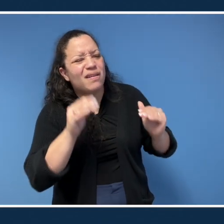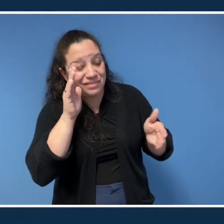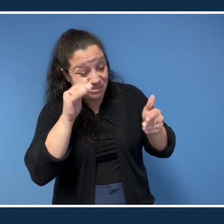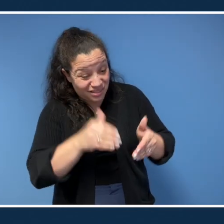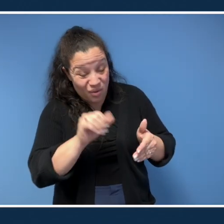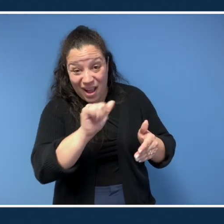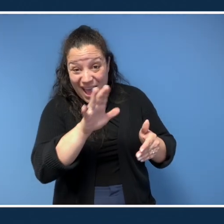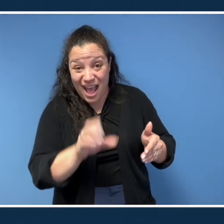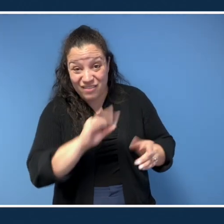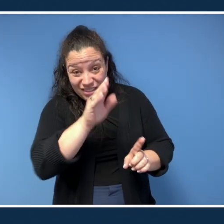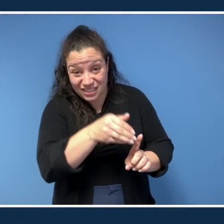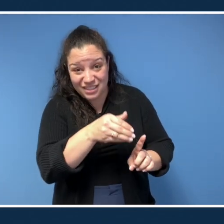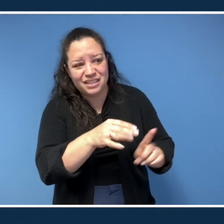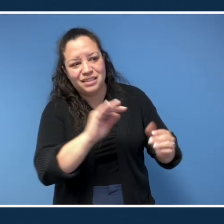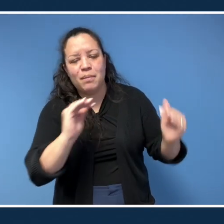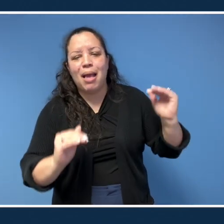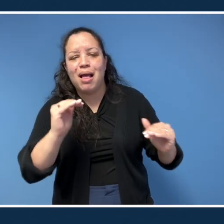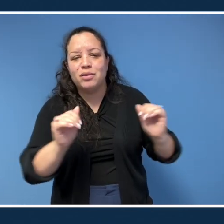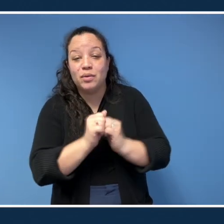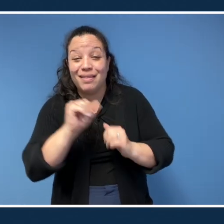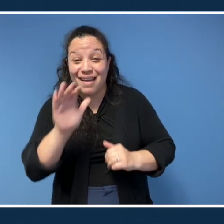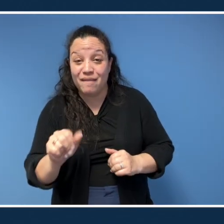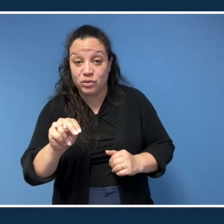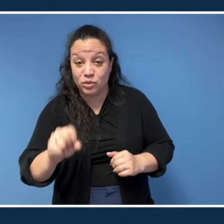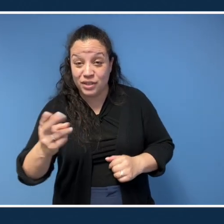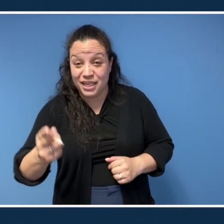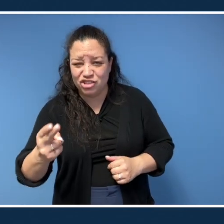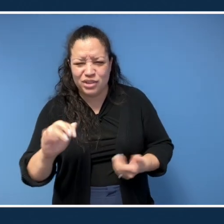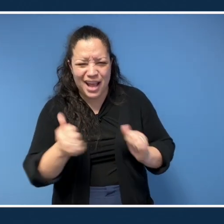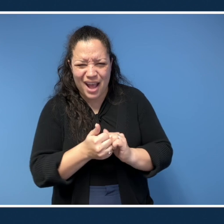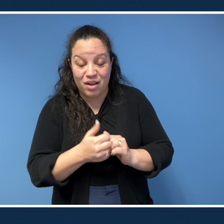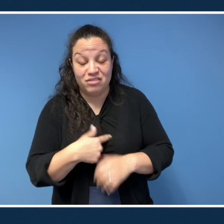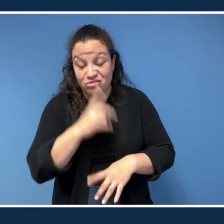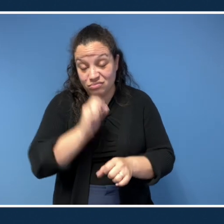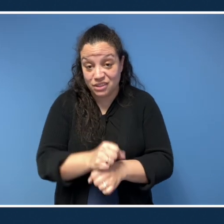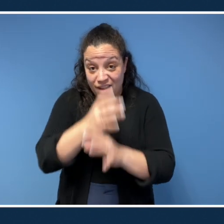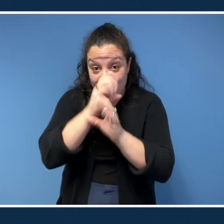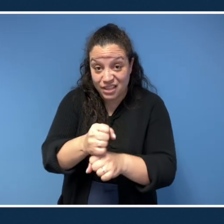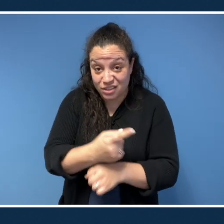with African Nova Scotian history? And I really appreciated that question. I thought it was fascinating in that sense.